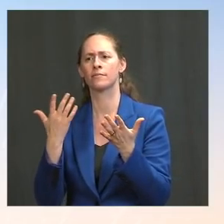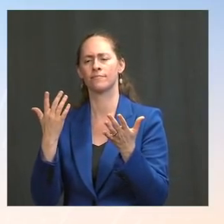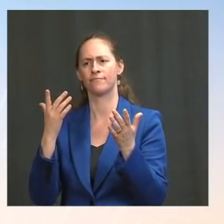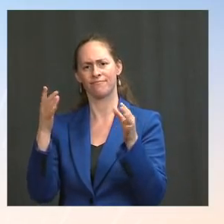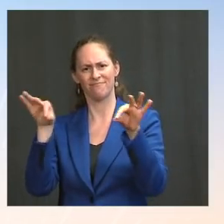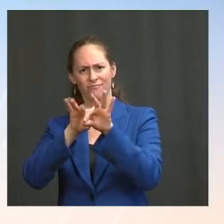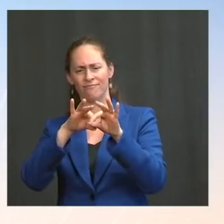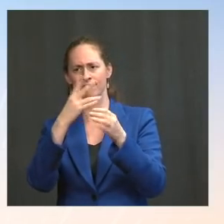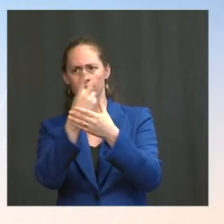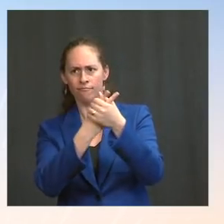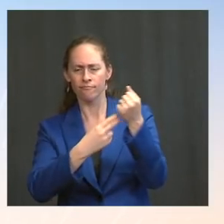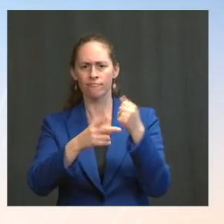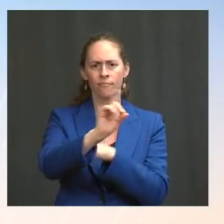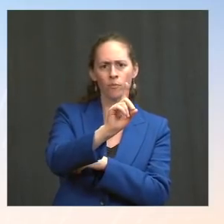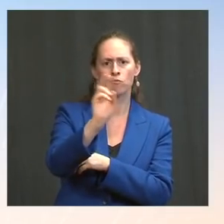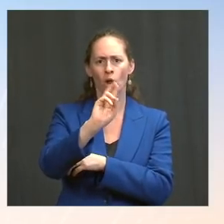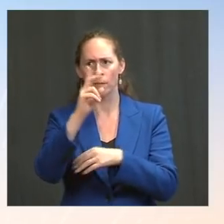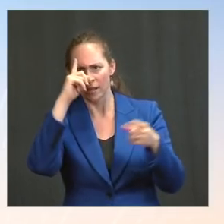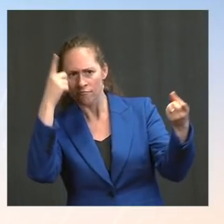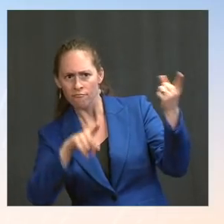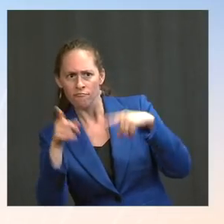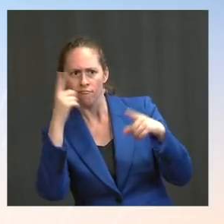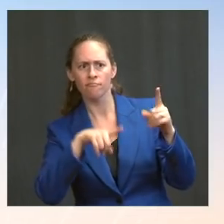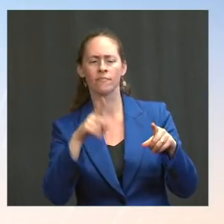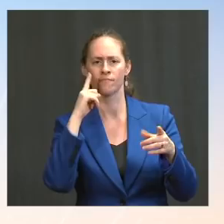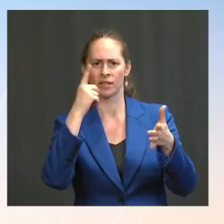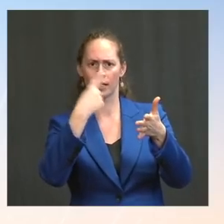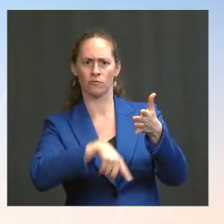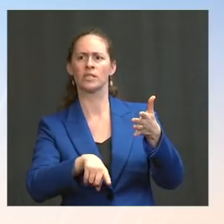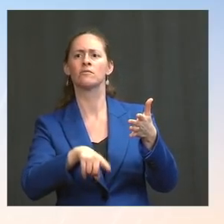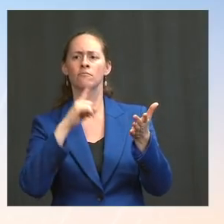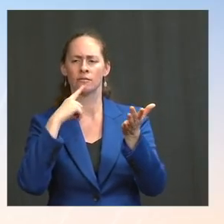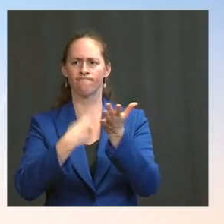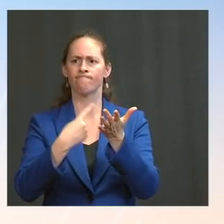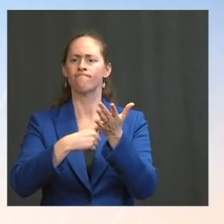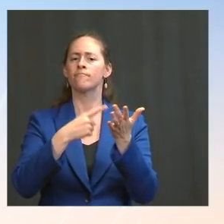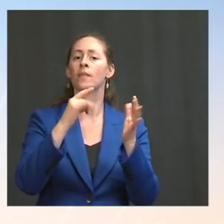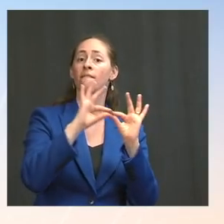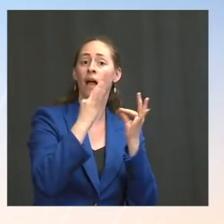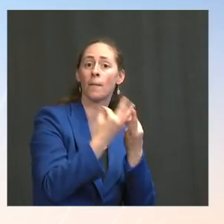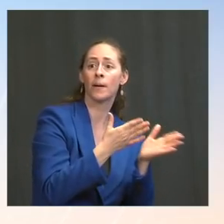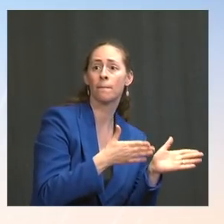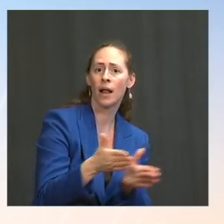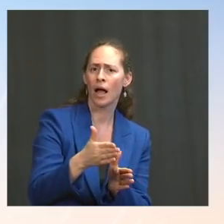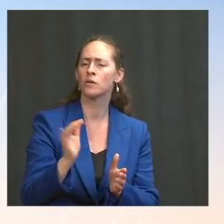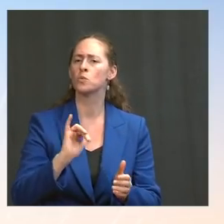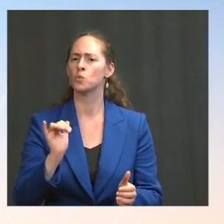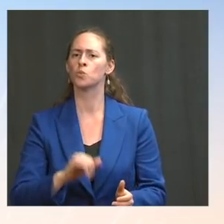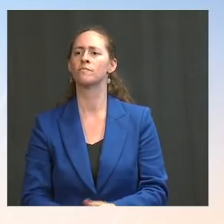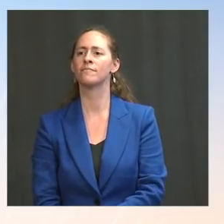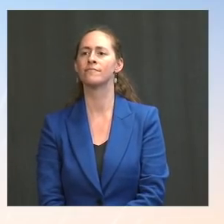And again, we'll have more announcements about it in the coming days. Last thing. Emily, who many of you know -- she's going to get embarrassed --